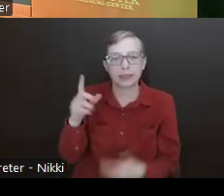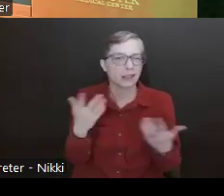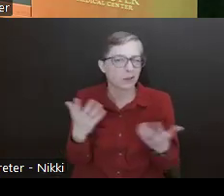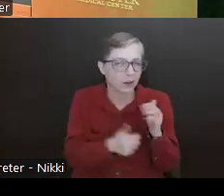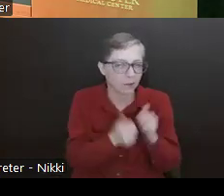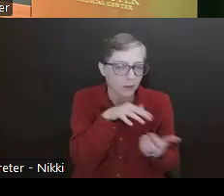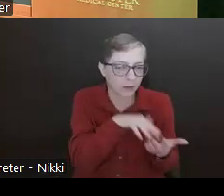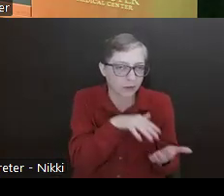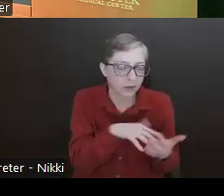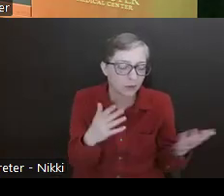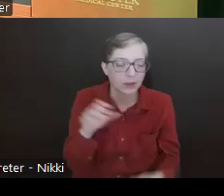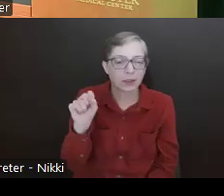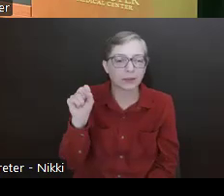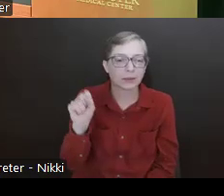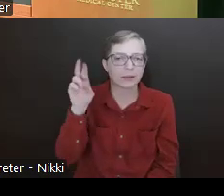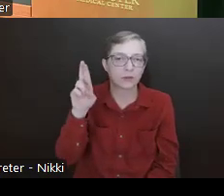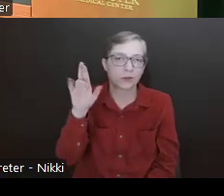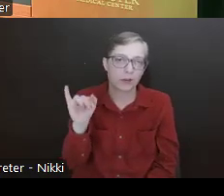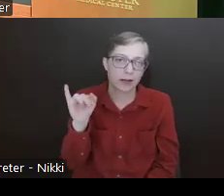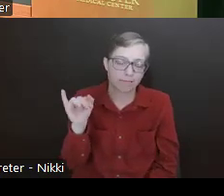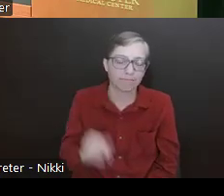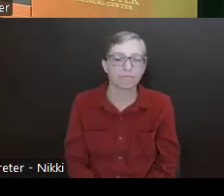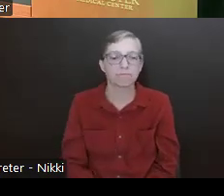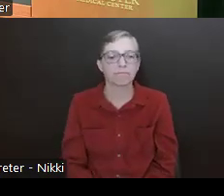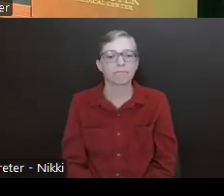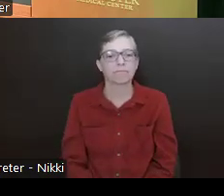um and there have been a number of different randomized control trials looking at this